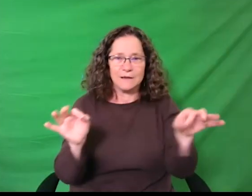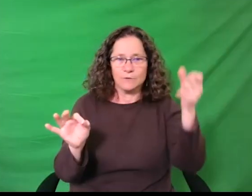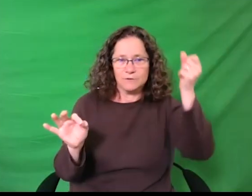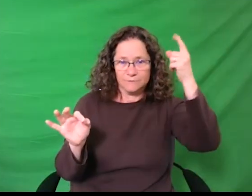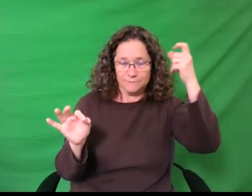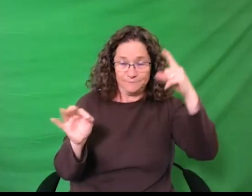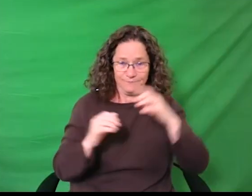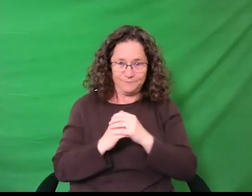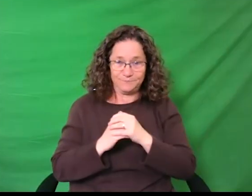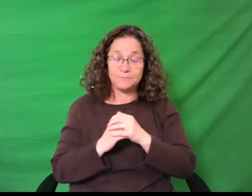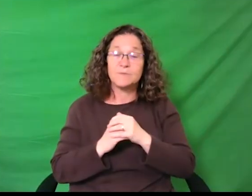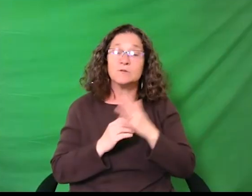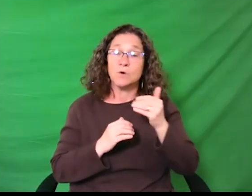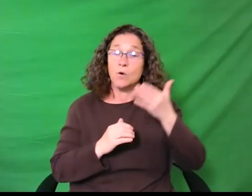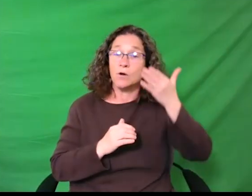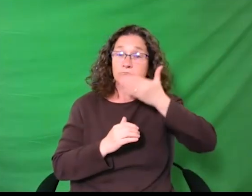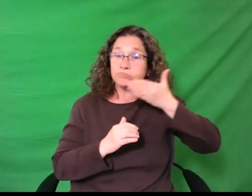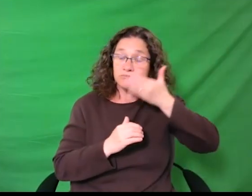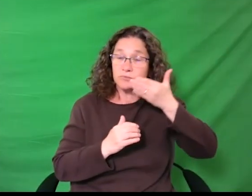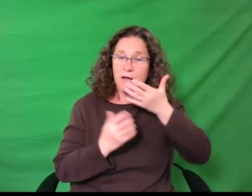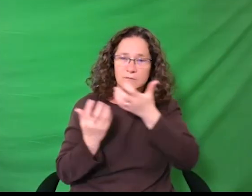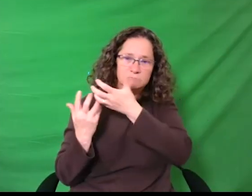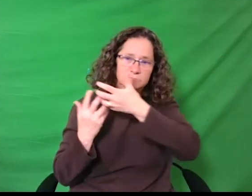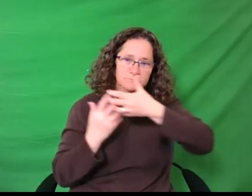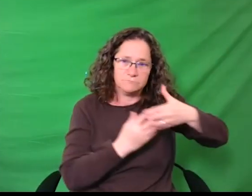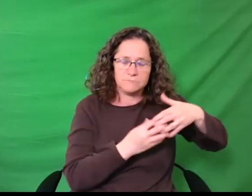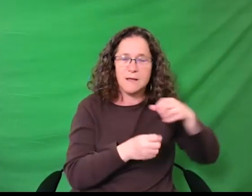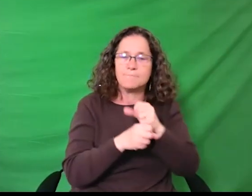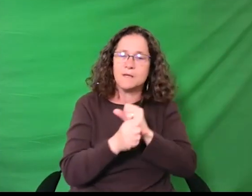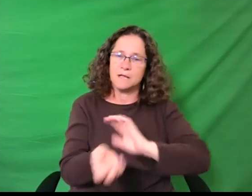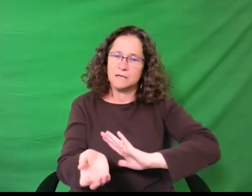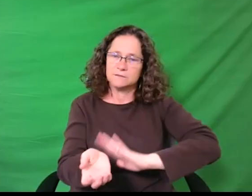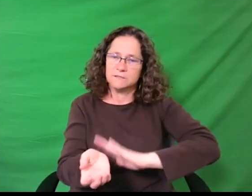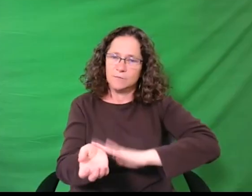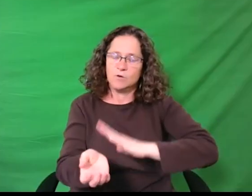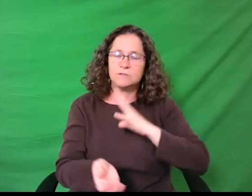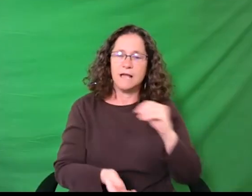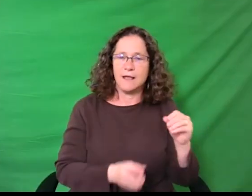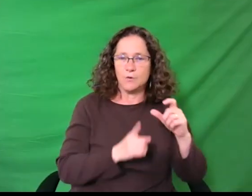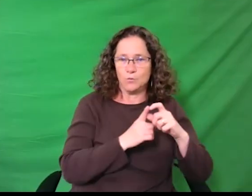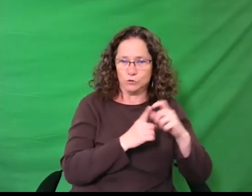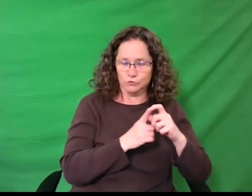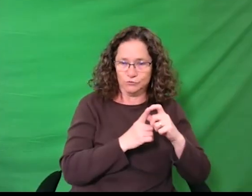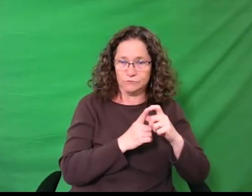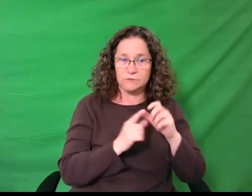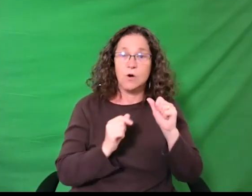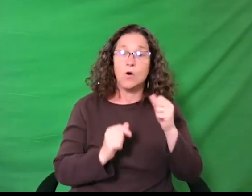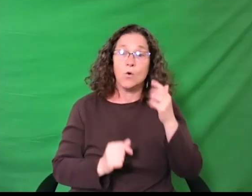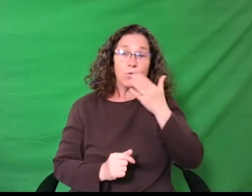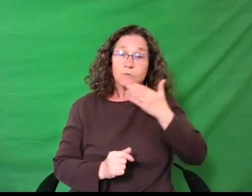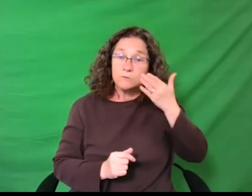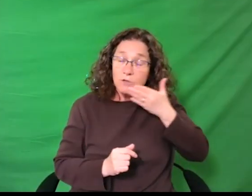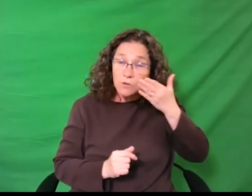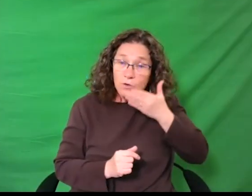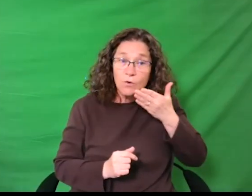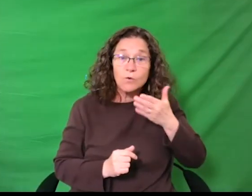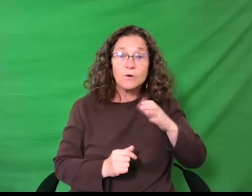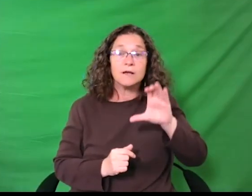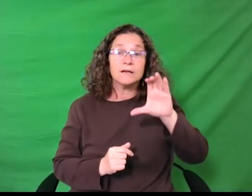to make syllables and words. This is really easy to do with cues. We can cue and children can cue consonant-vowel syllables,